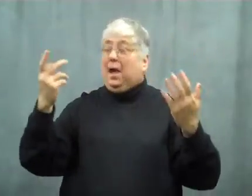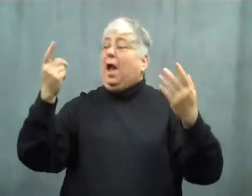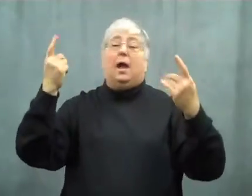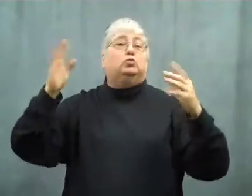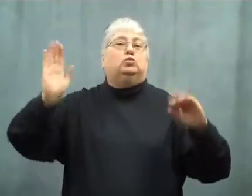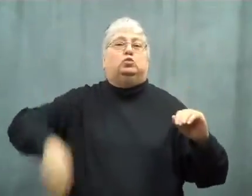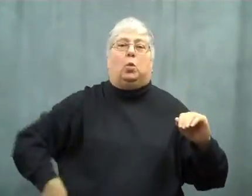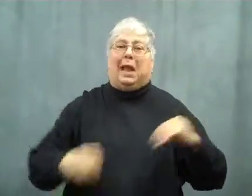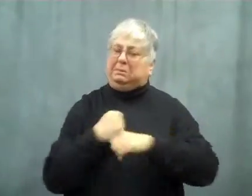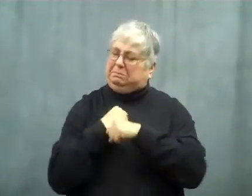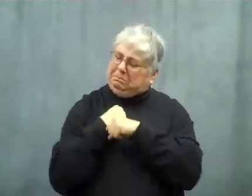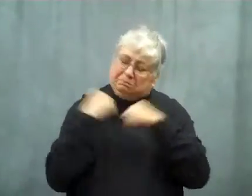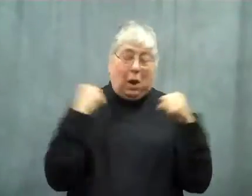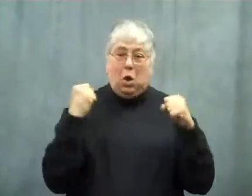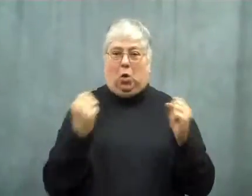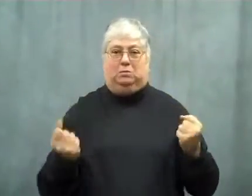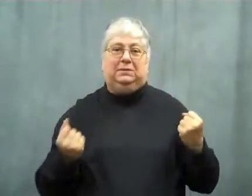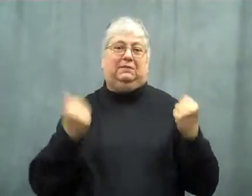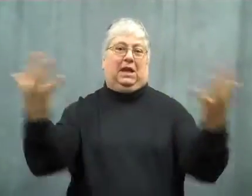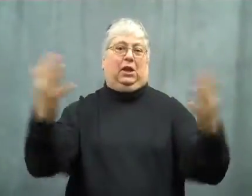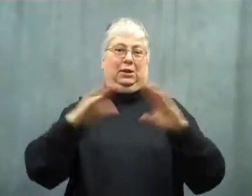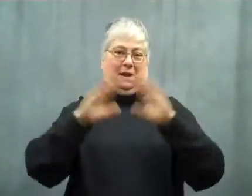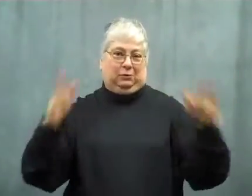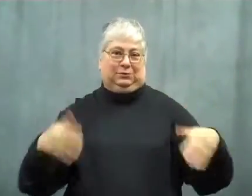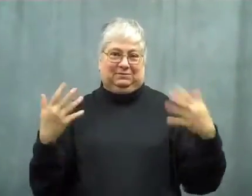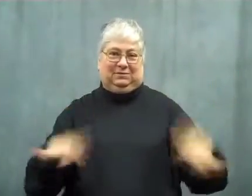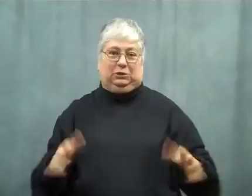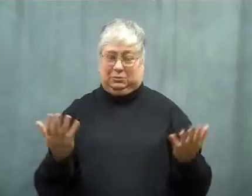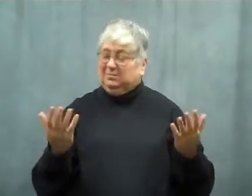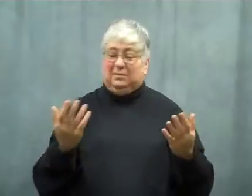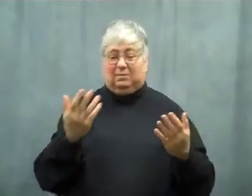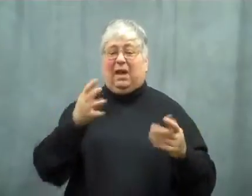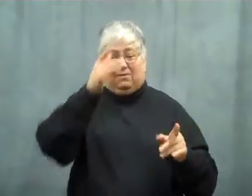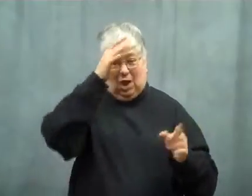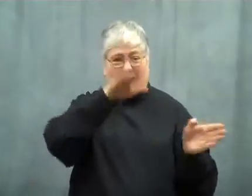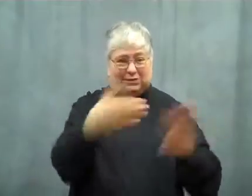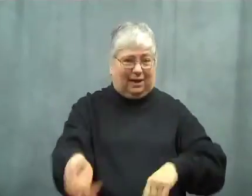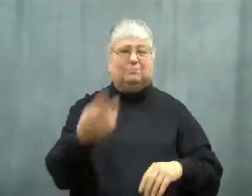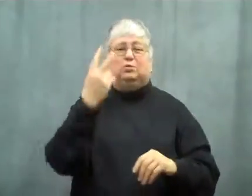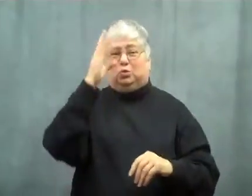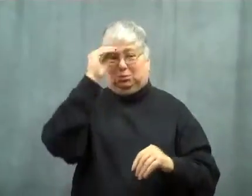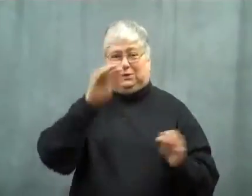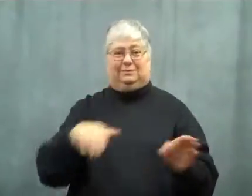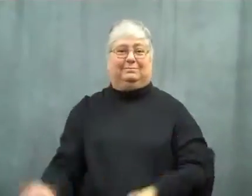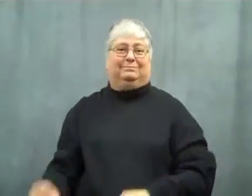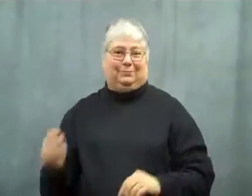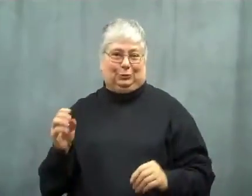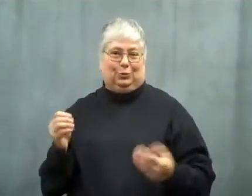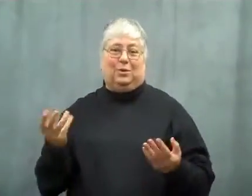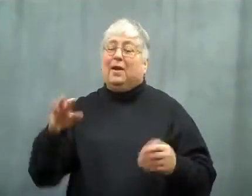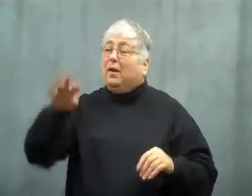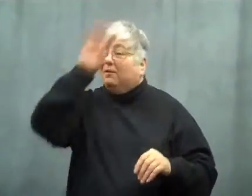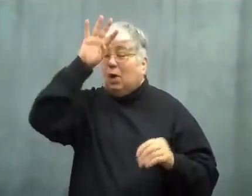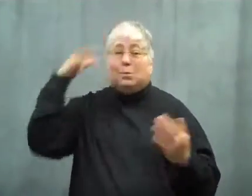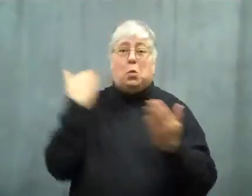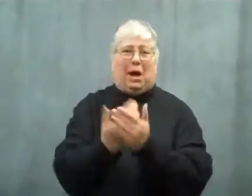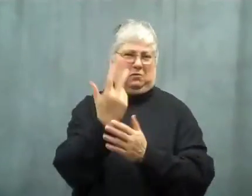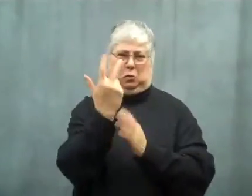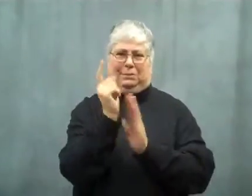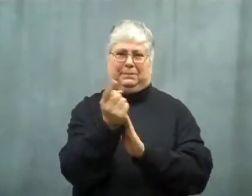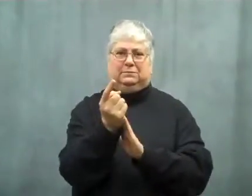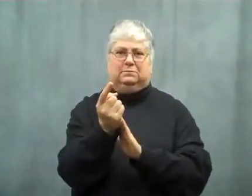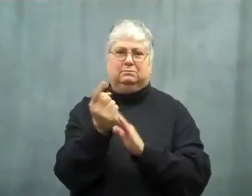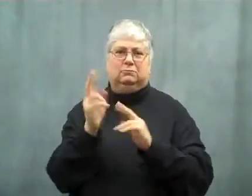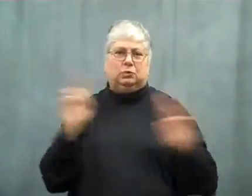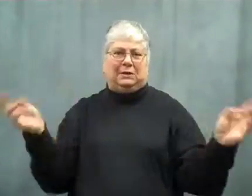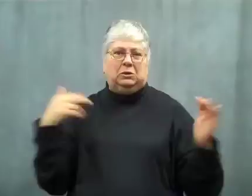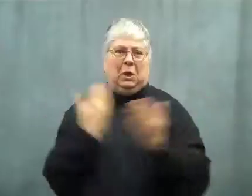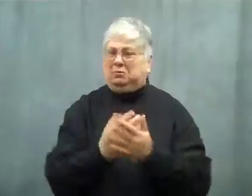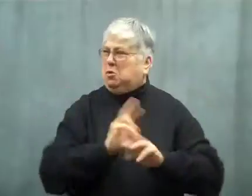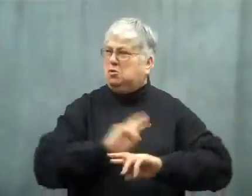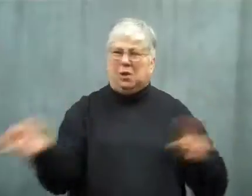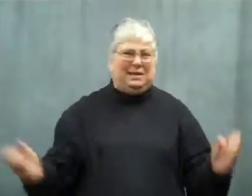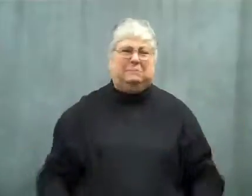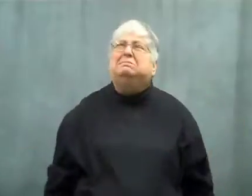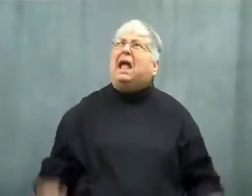It was too late, there was an explosion and the house went up in flames.